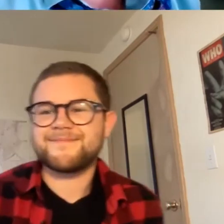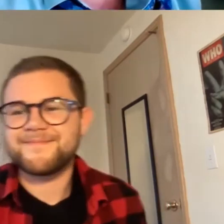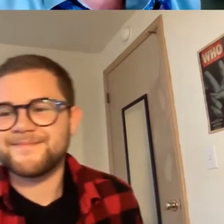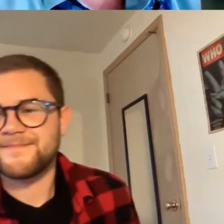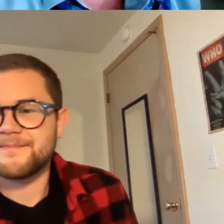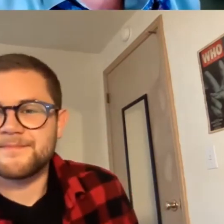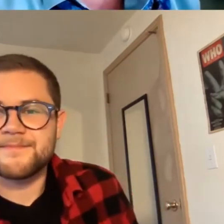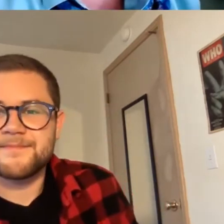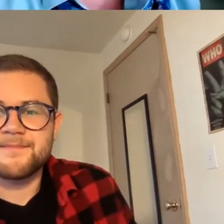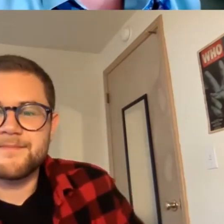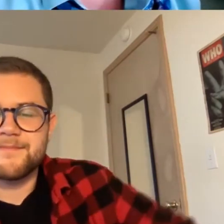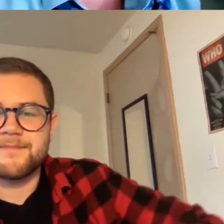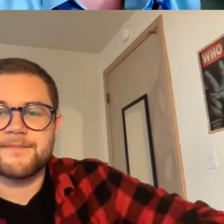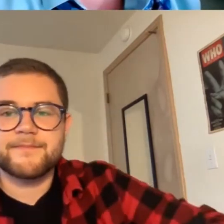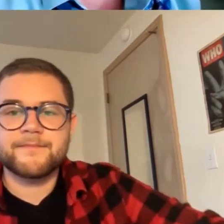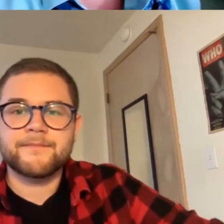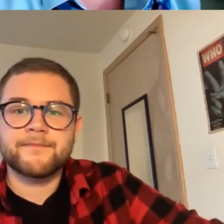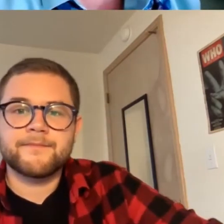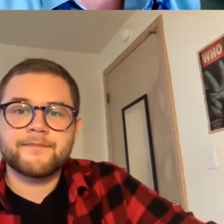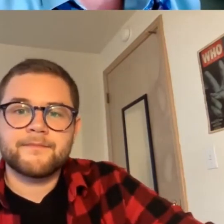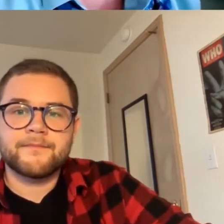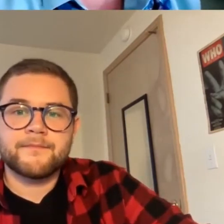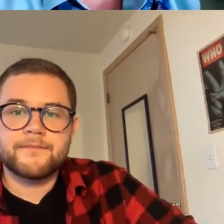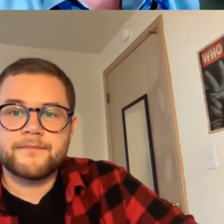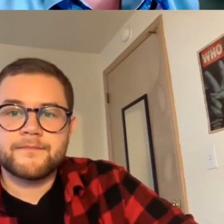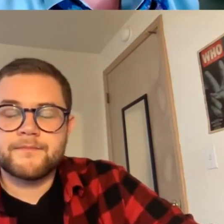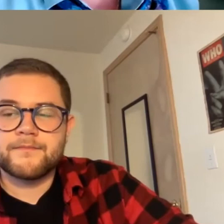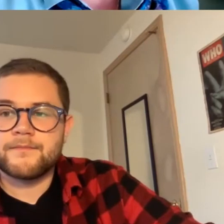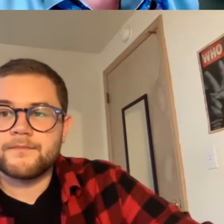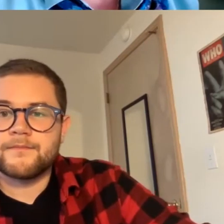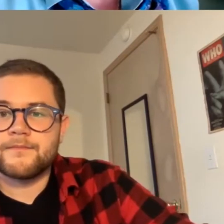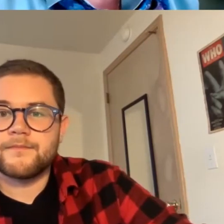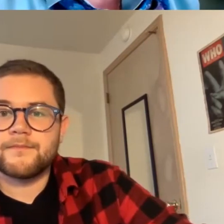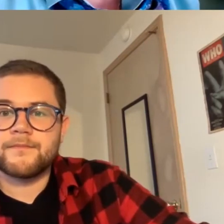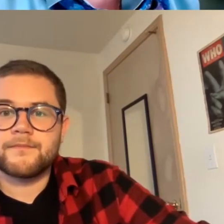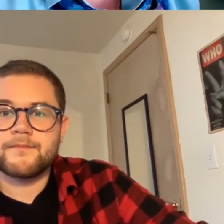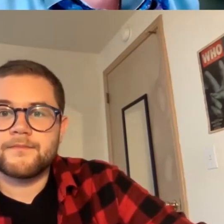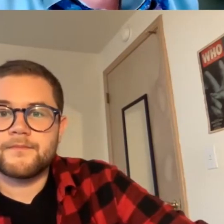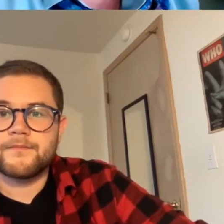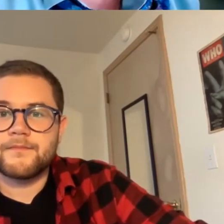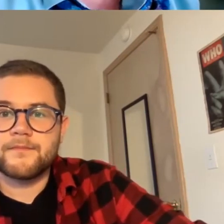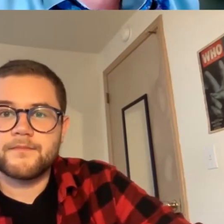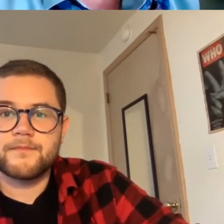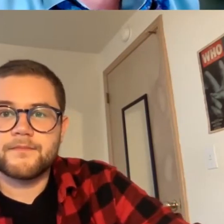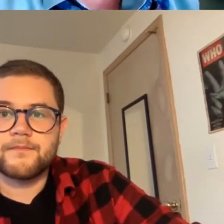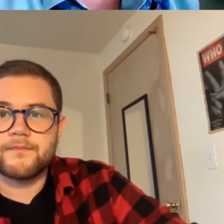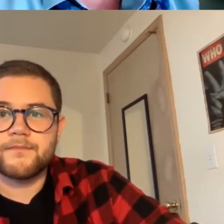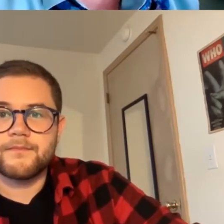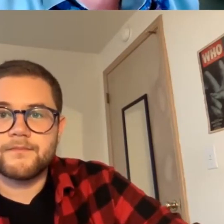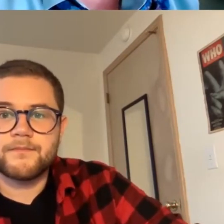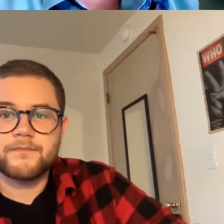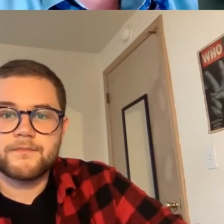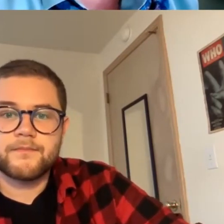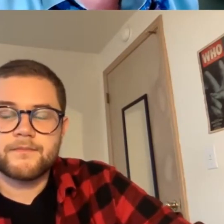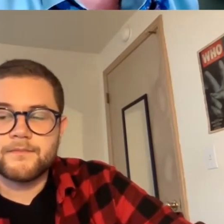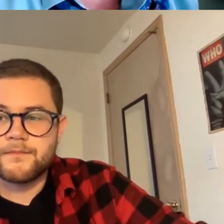The person that, the researcher that did a lot of work on how legislative issues affects queer people